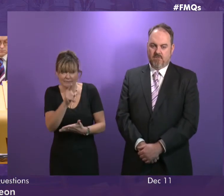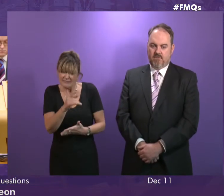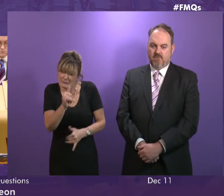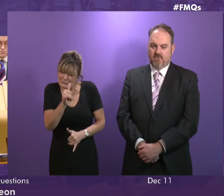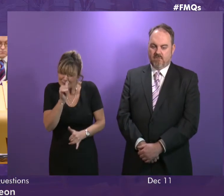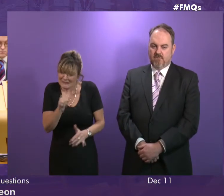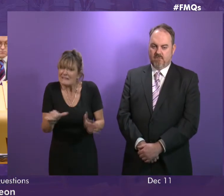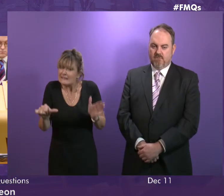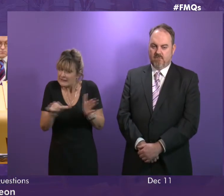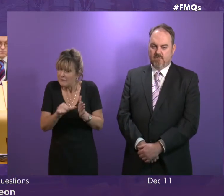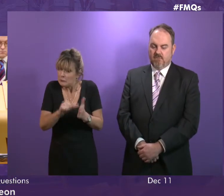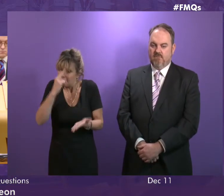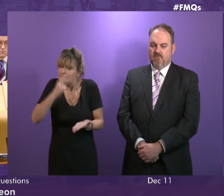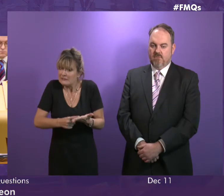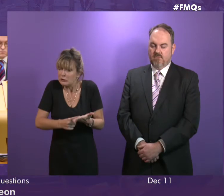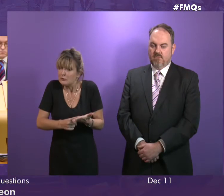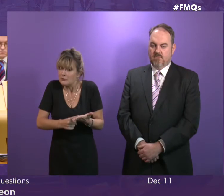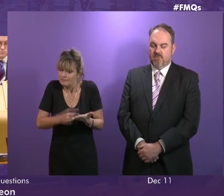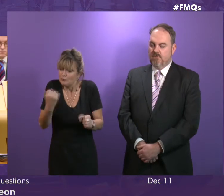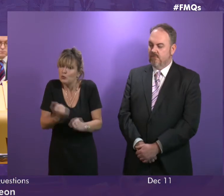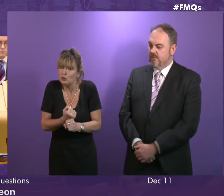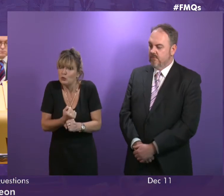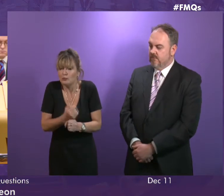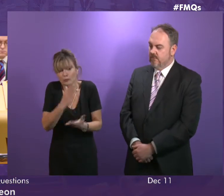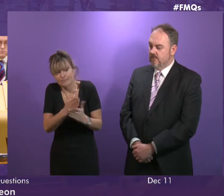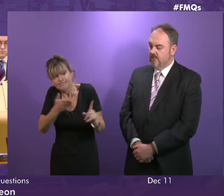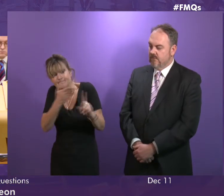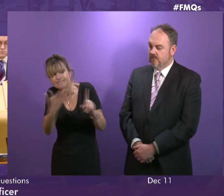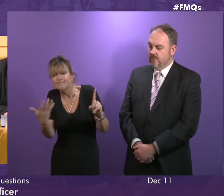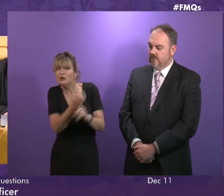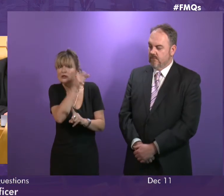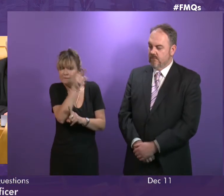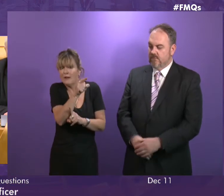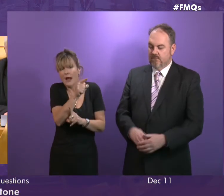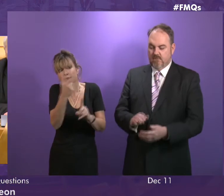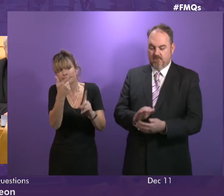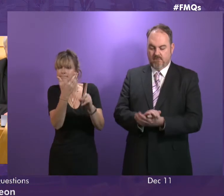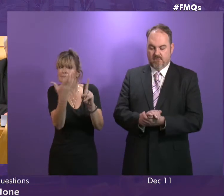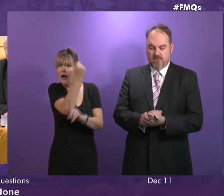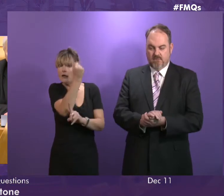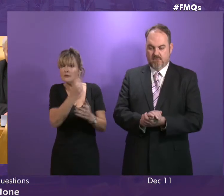that we will have to take to meet those world-leading targets.